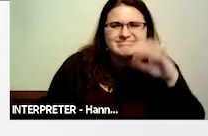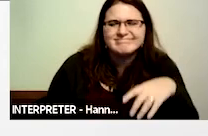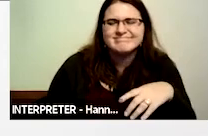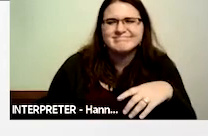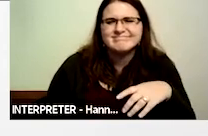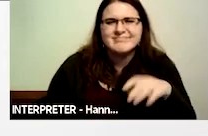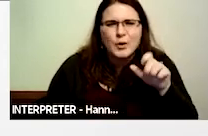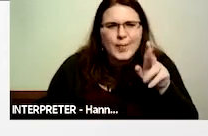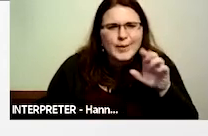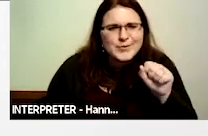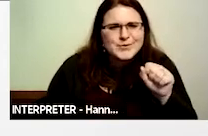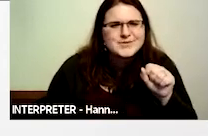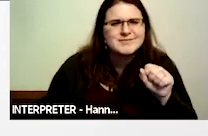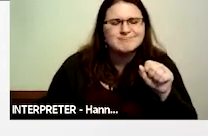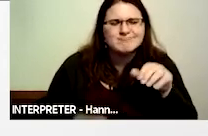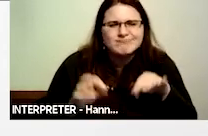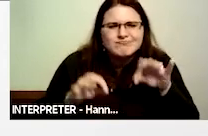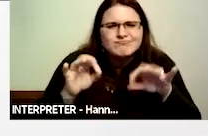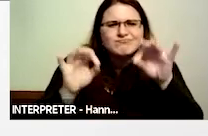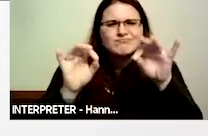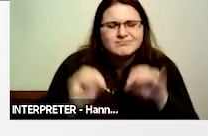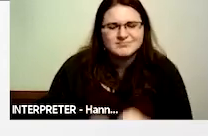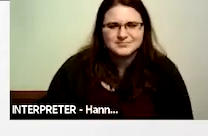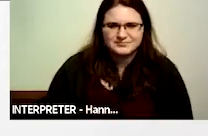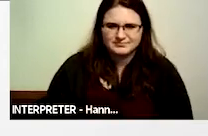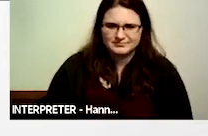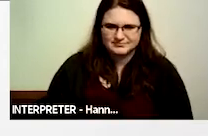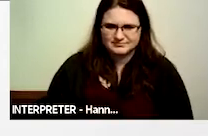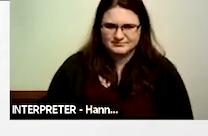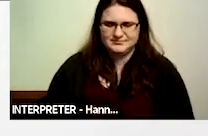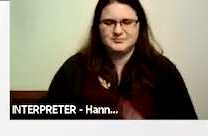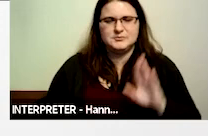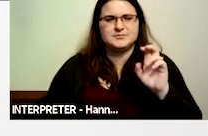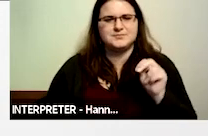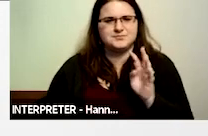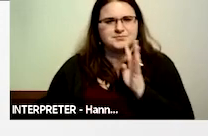Ben Woelk: It is interesting that Jake has specifically around the privacy elements.